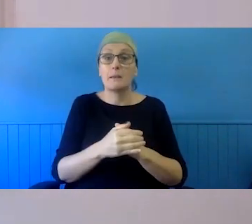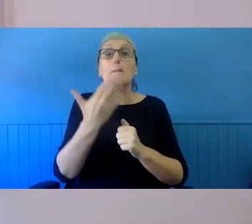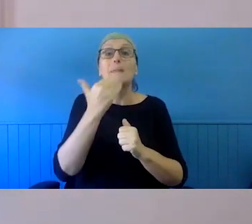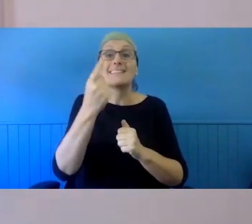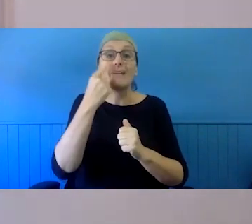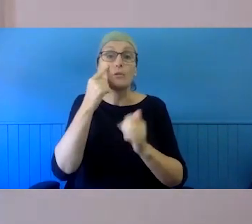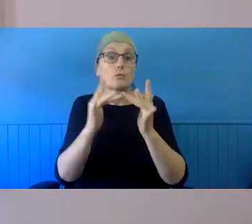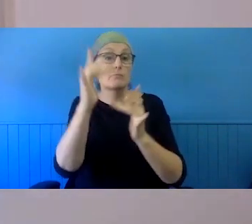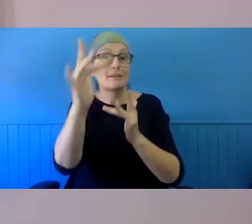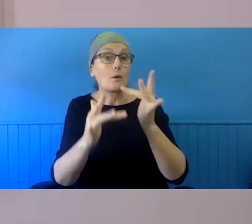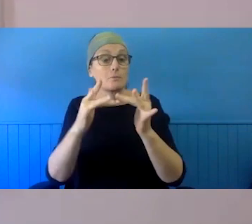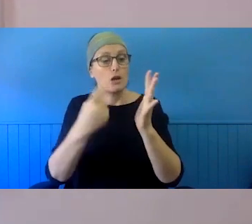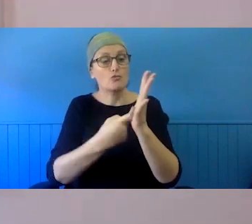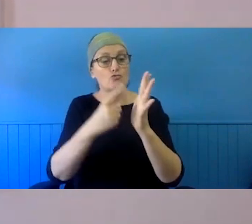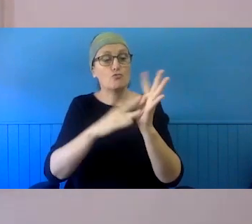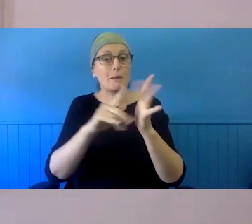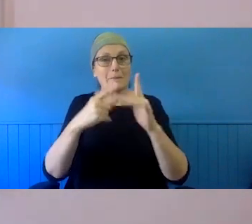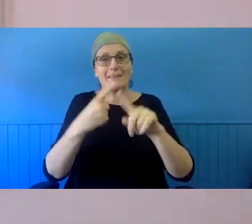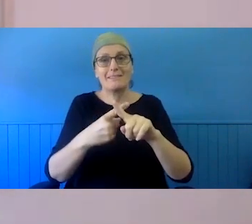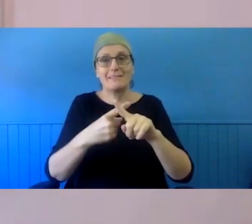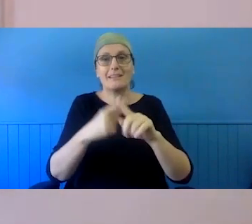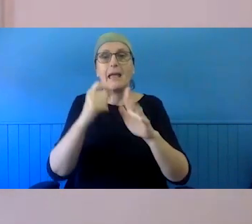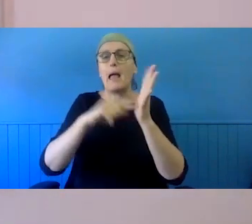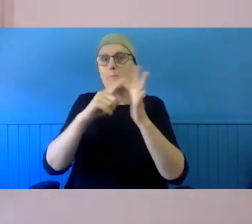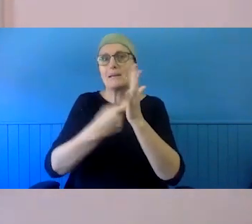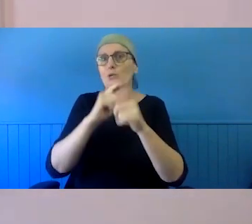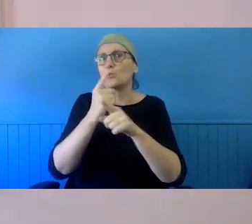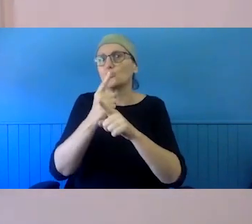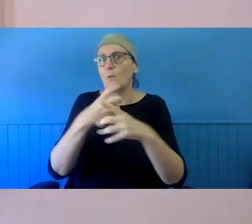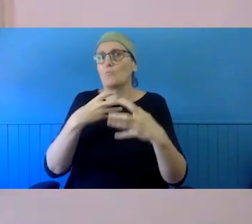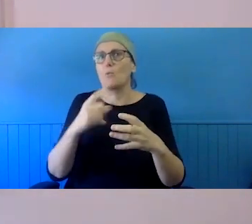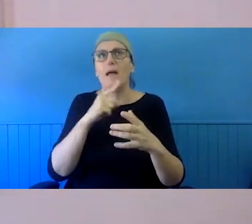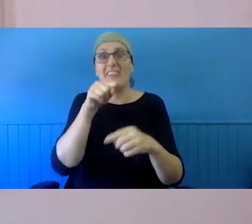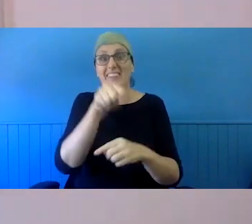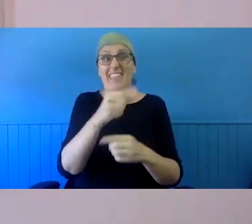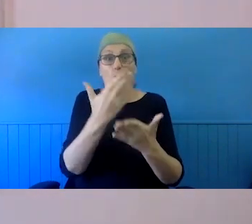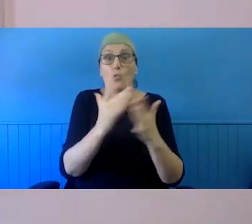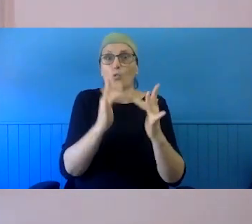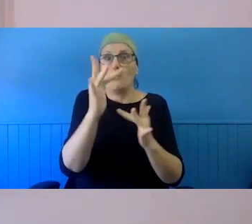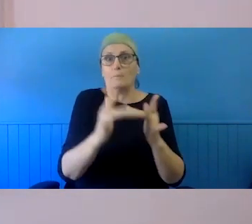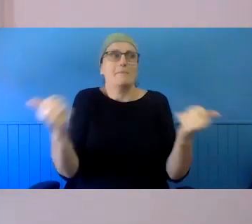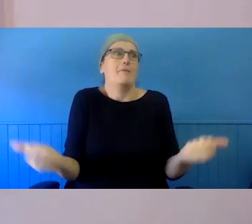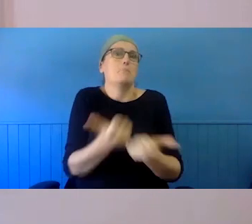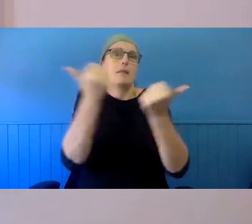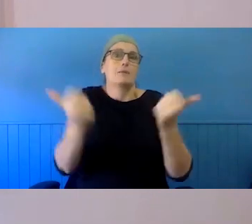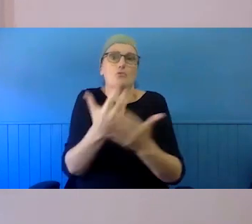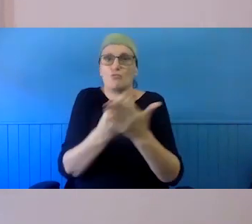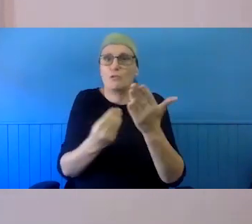There are heaps of great resources on there. Now more than ever, our sector is thinking about their business models and reimagining new,